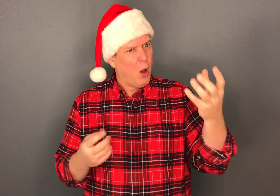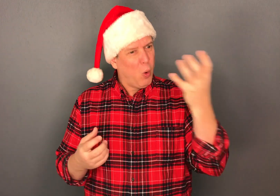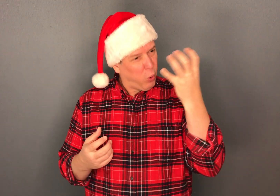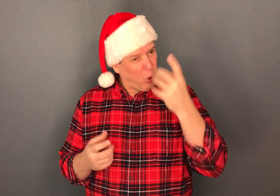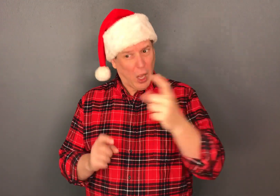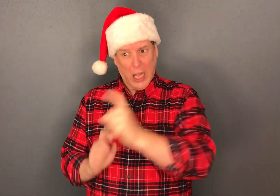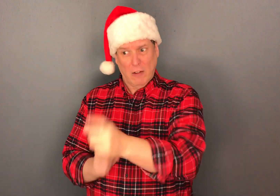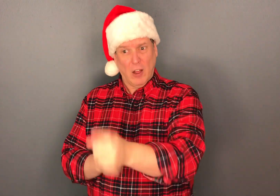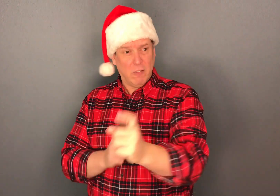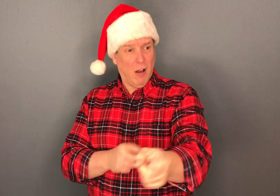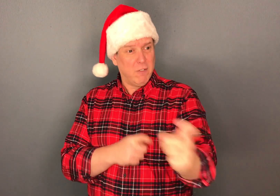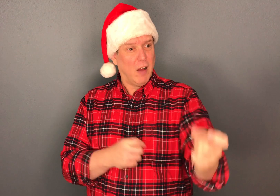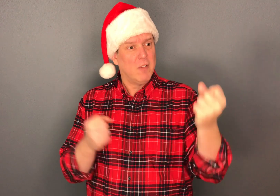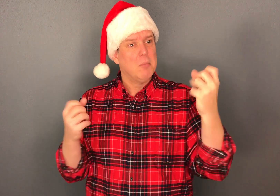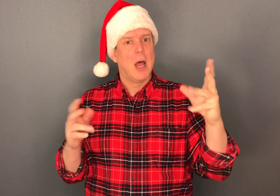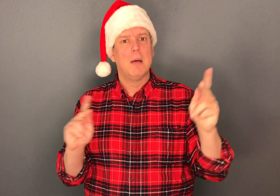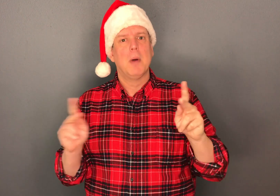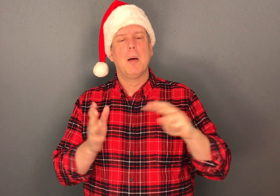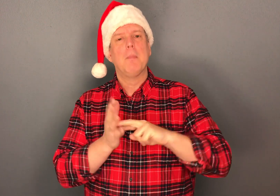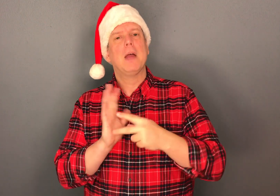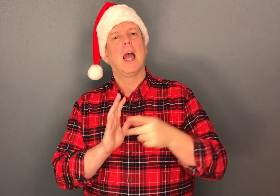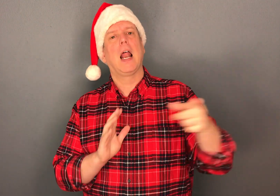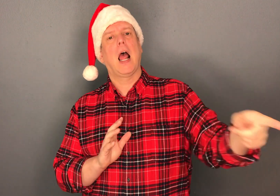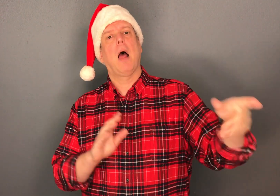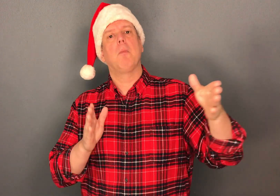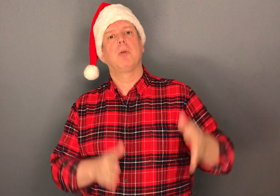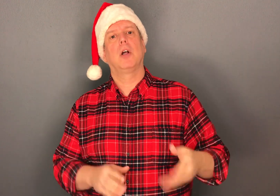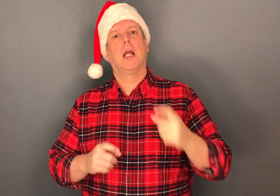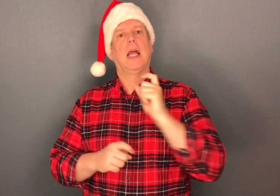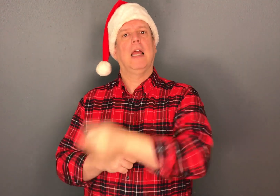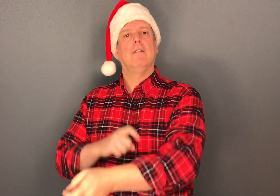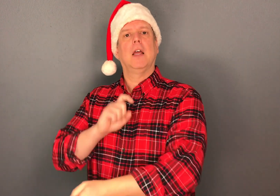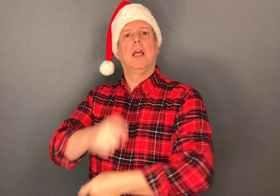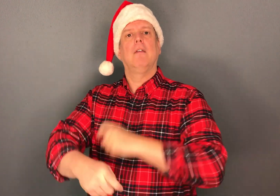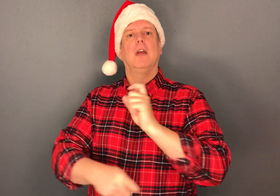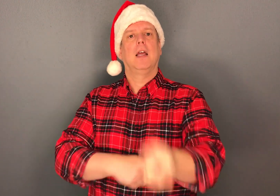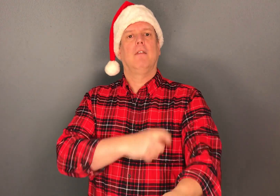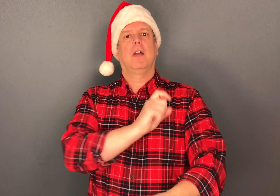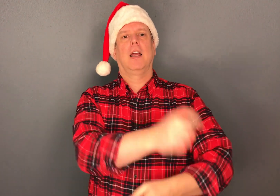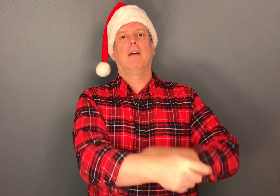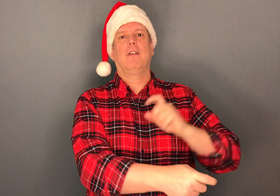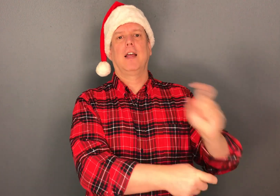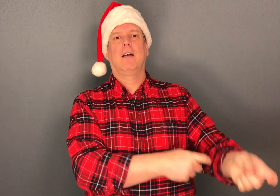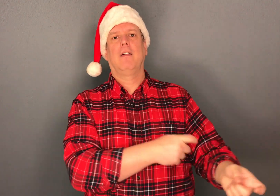or "You give gifts to a lot of people" or it means that that person is giving and